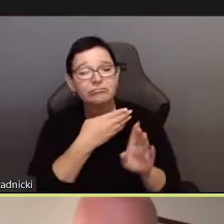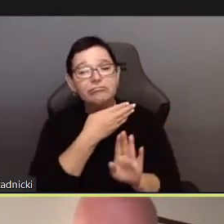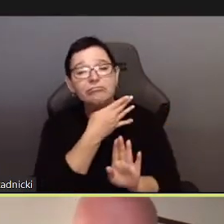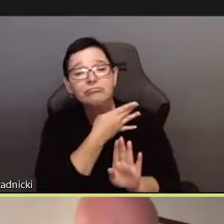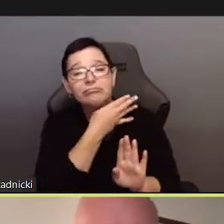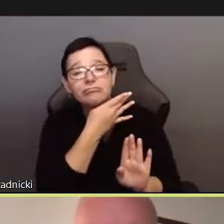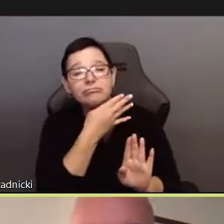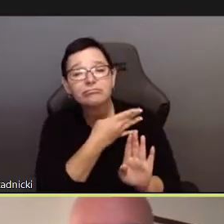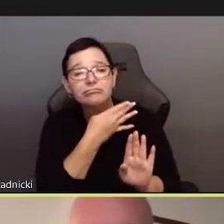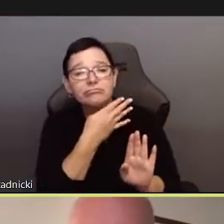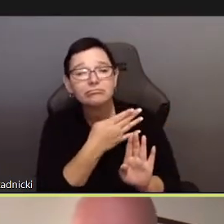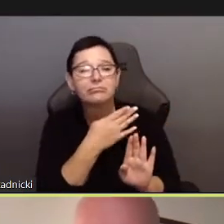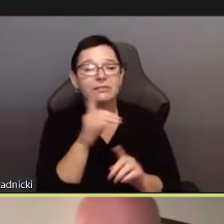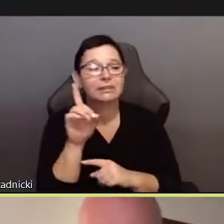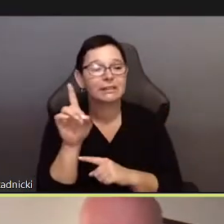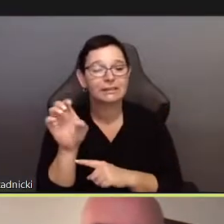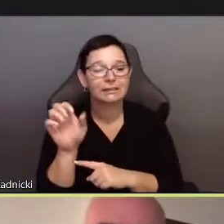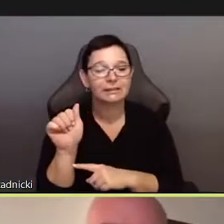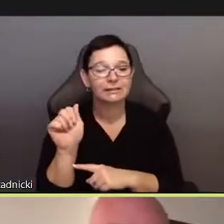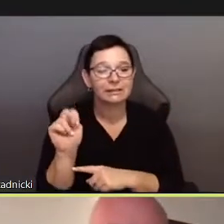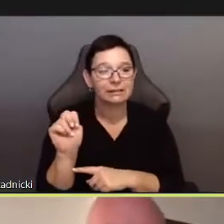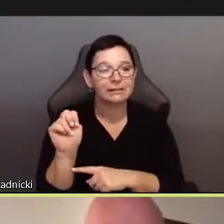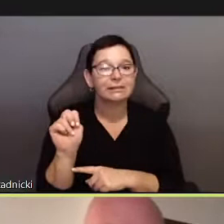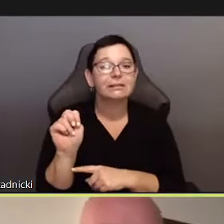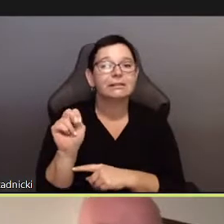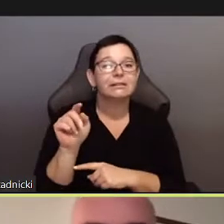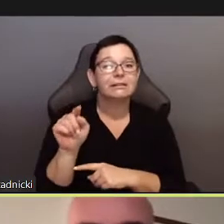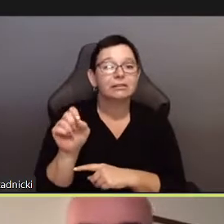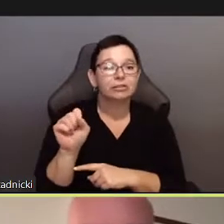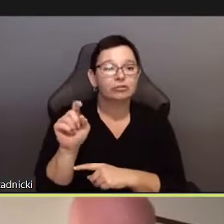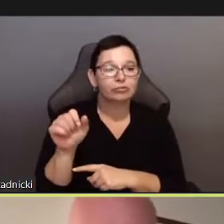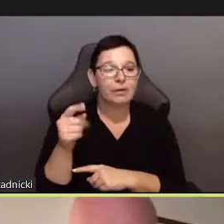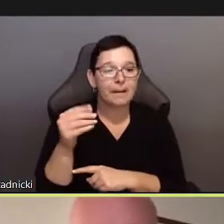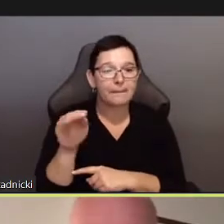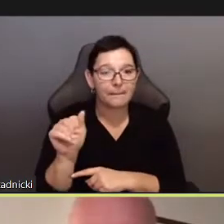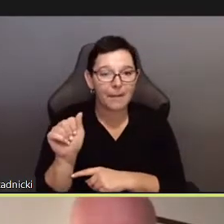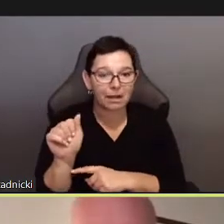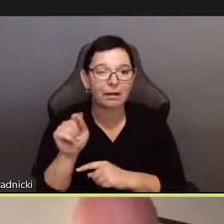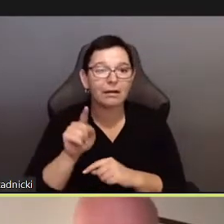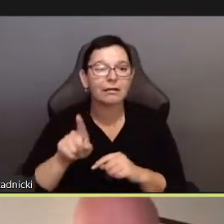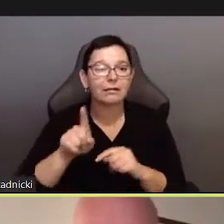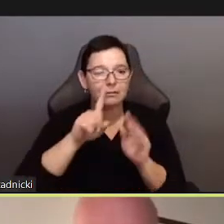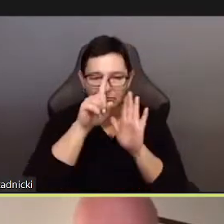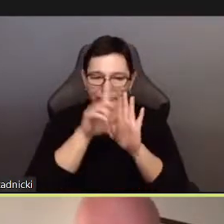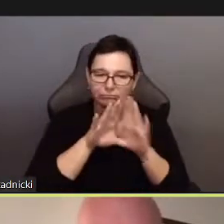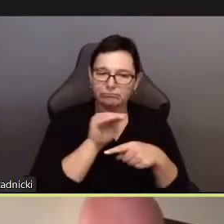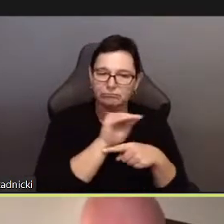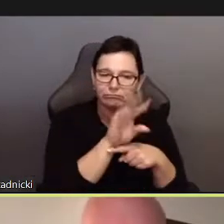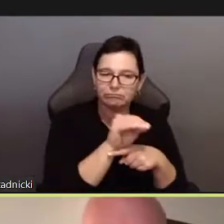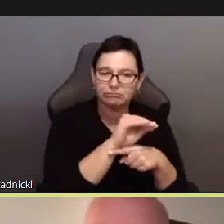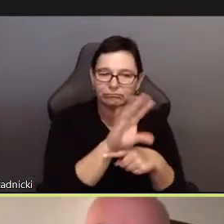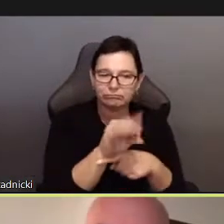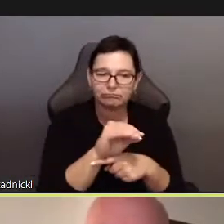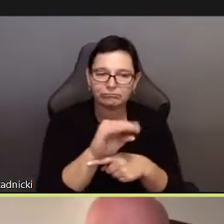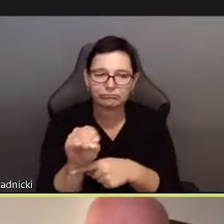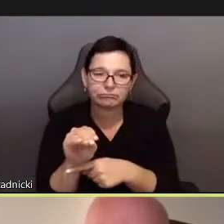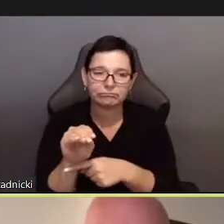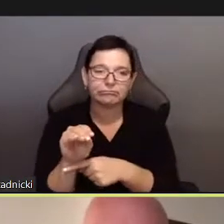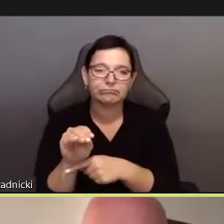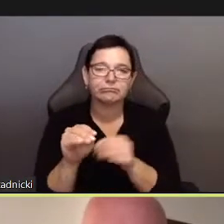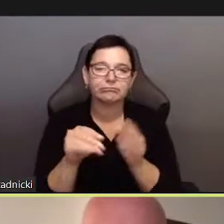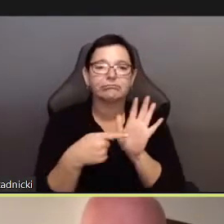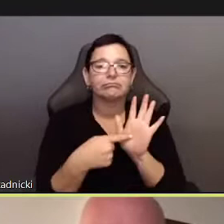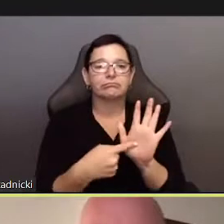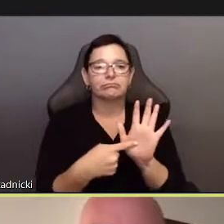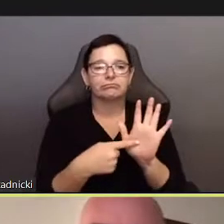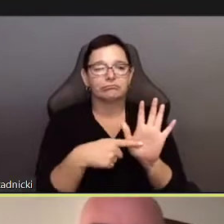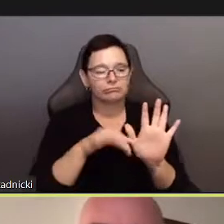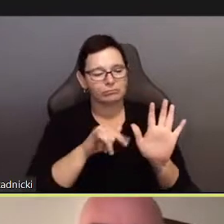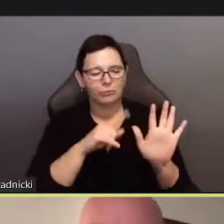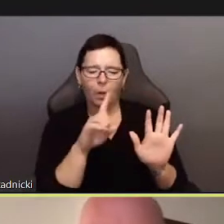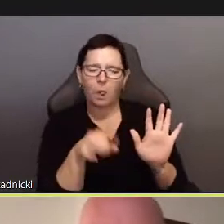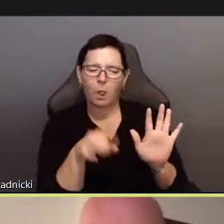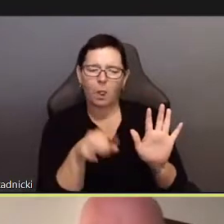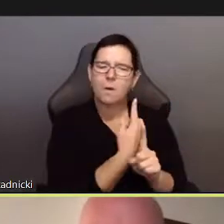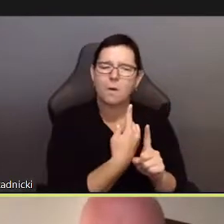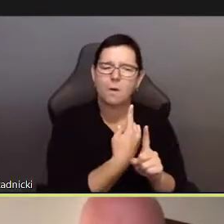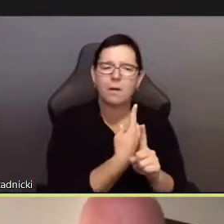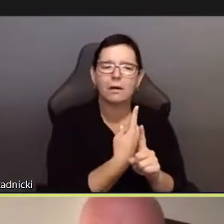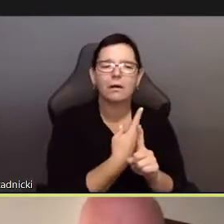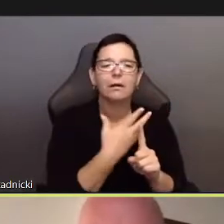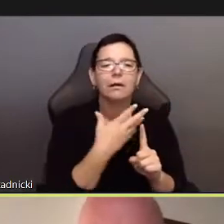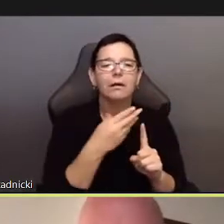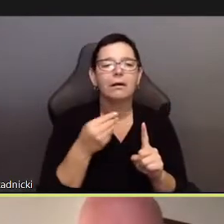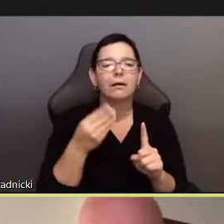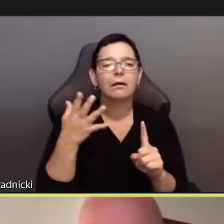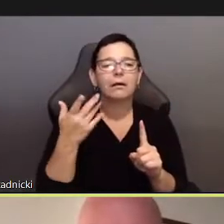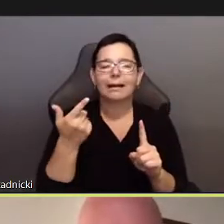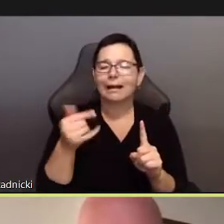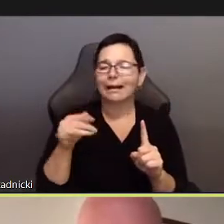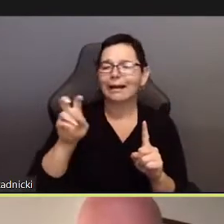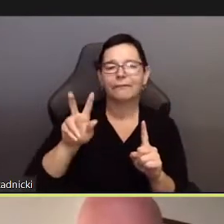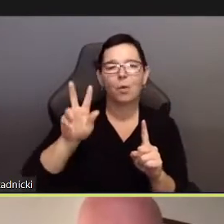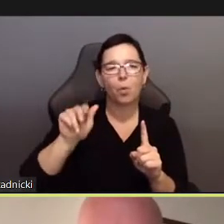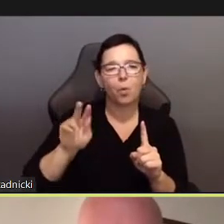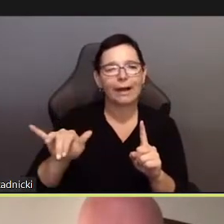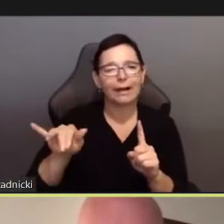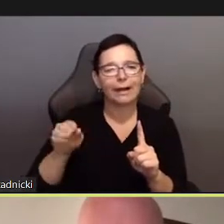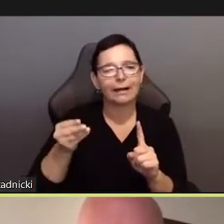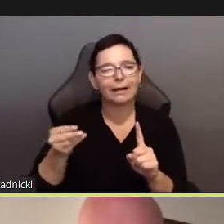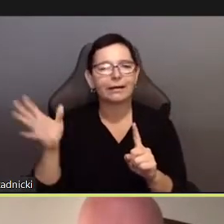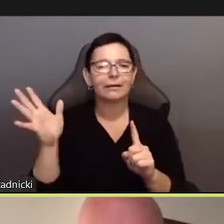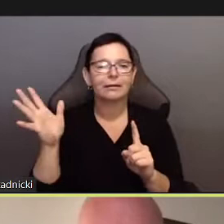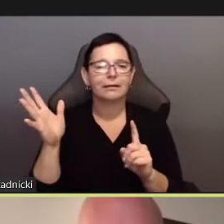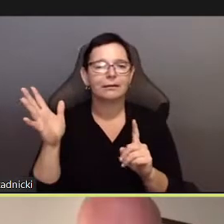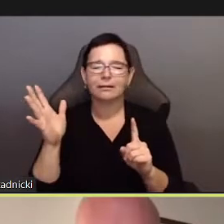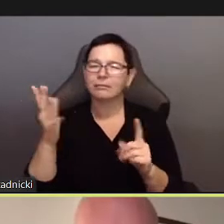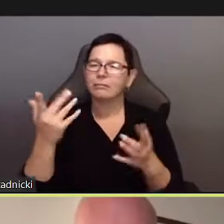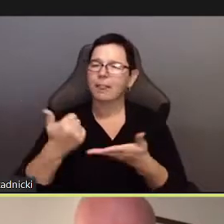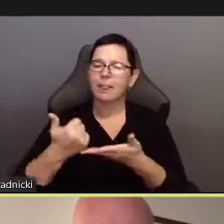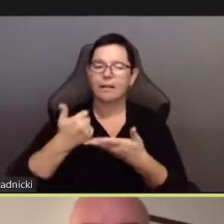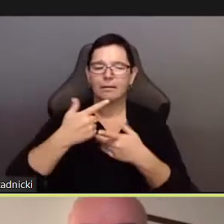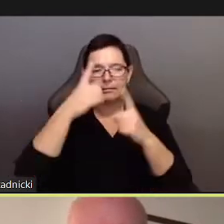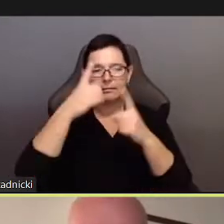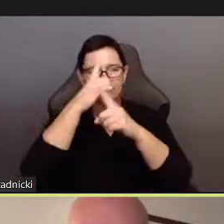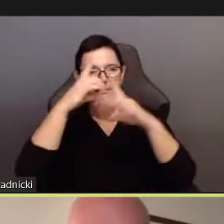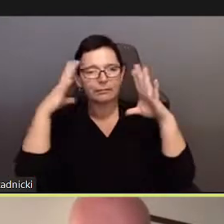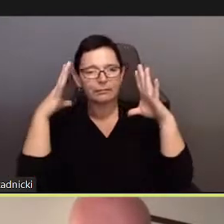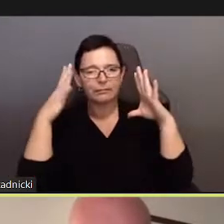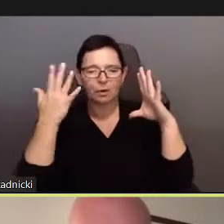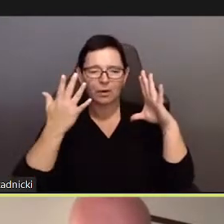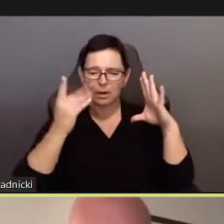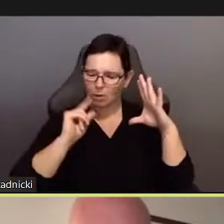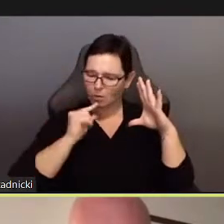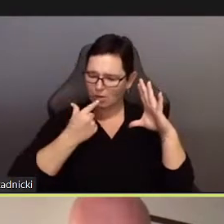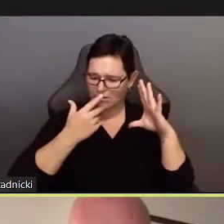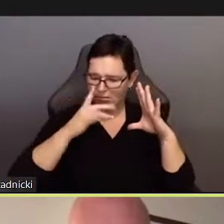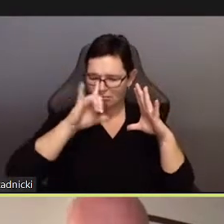OK.